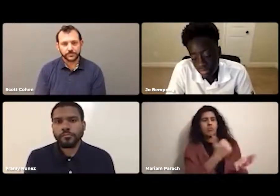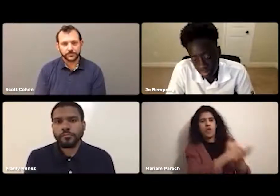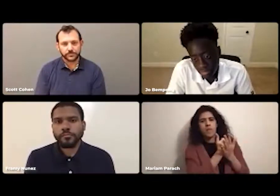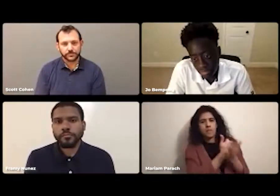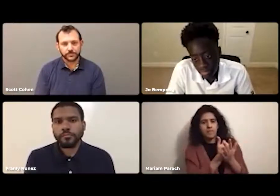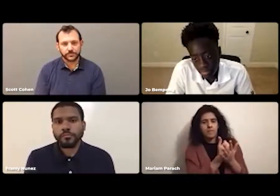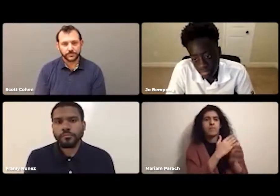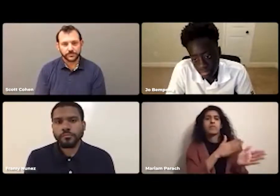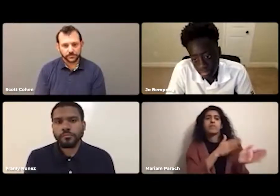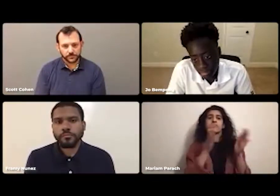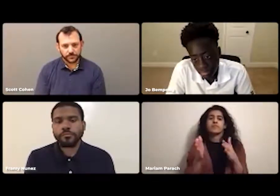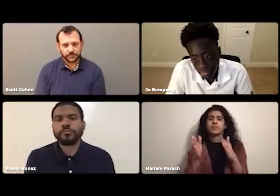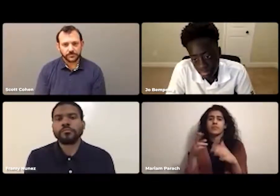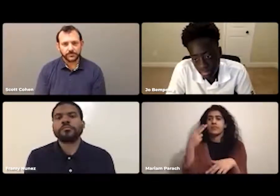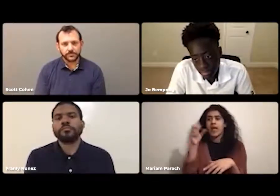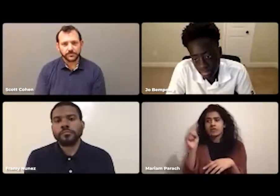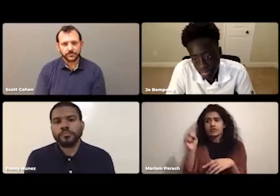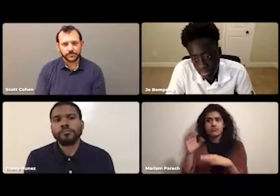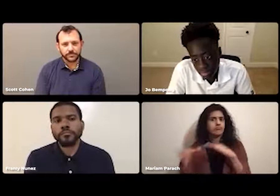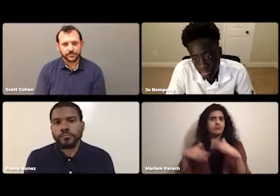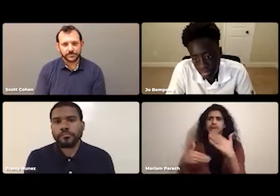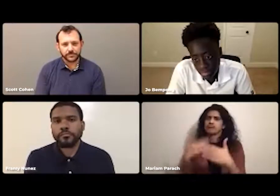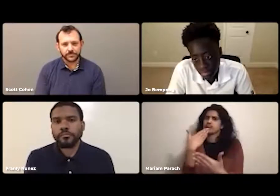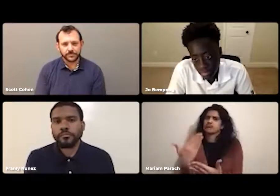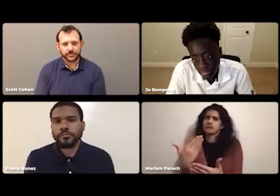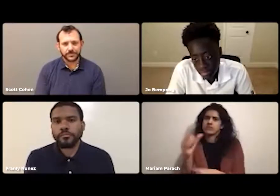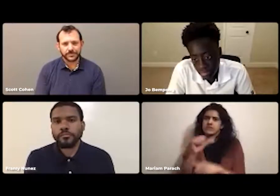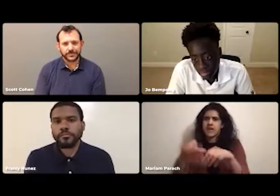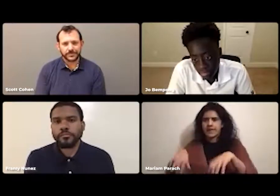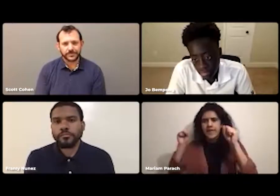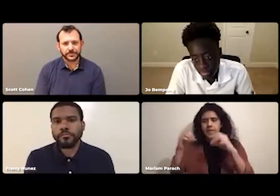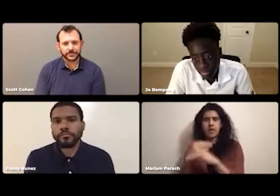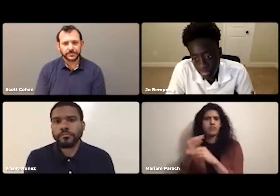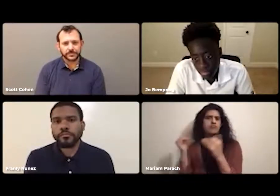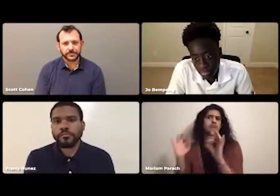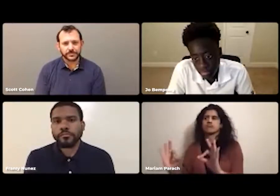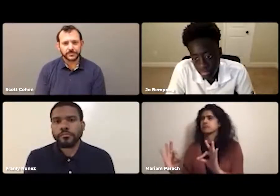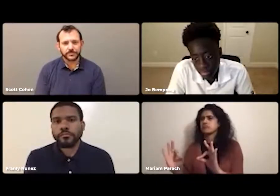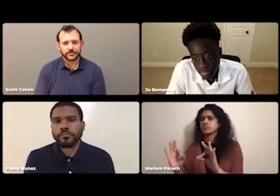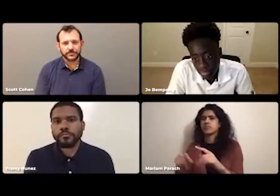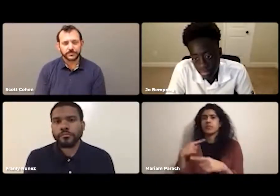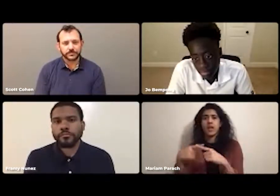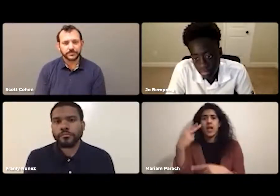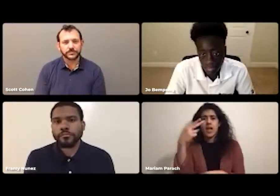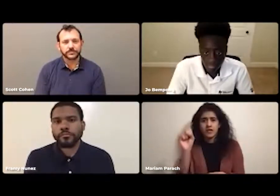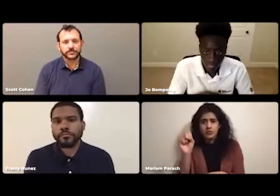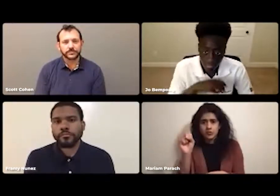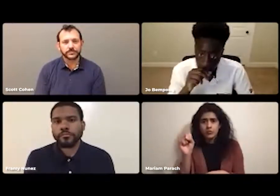They all knew math and science really well. Also, I did well in those in high school.